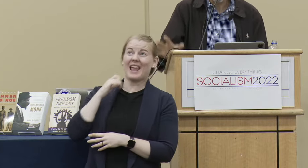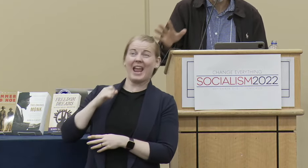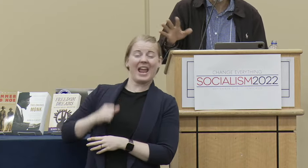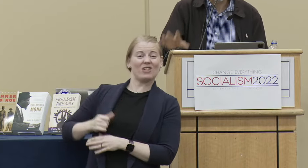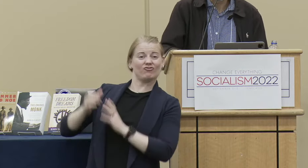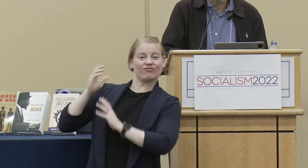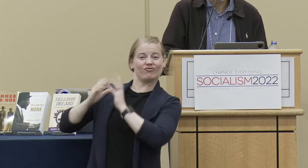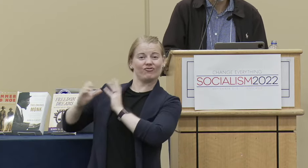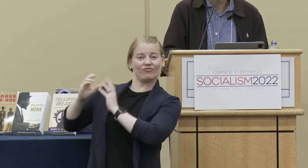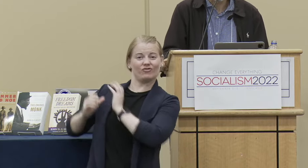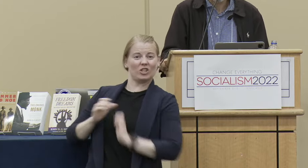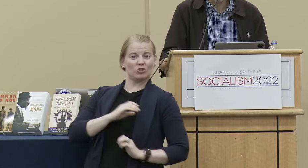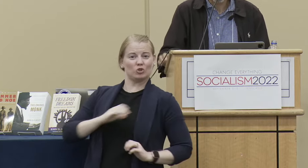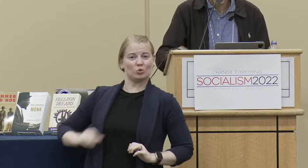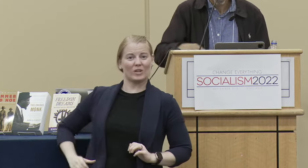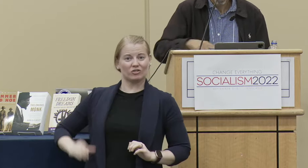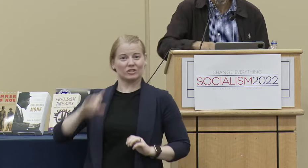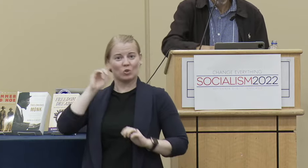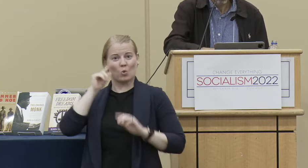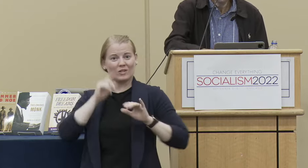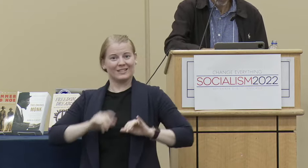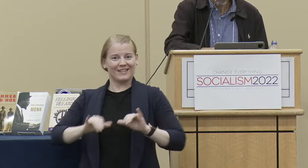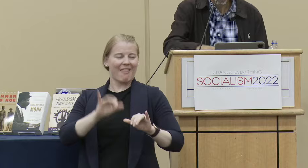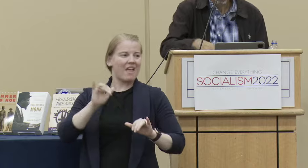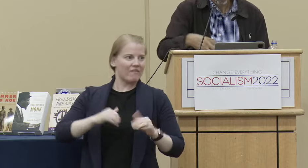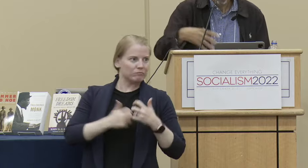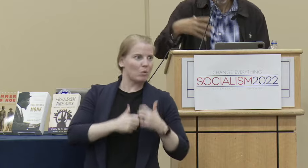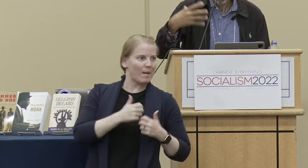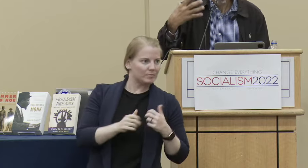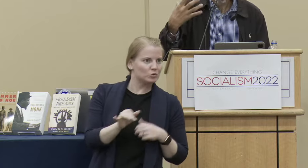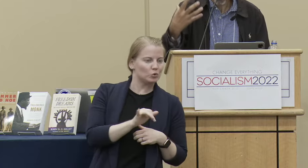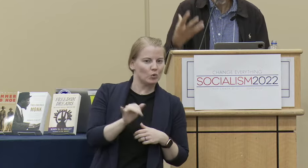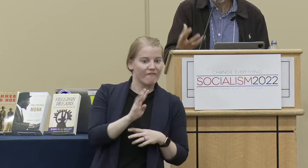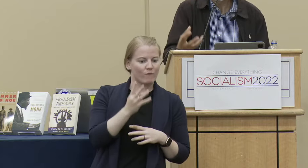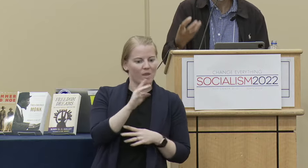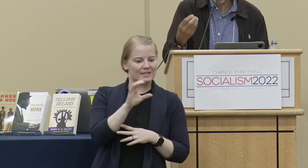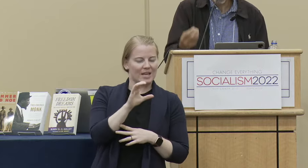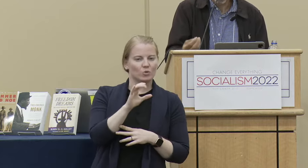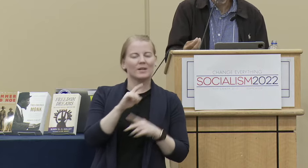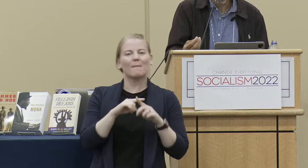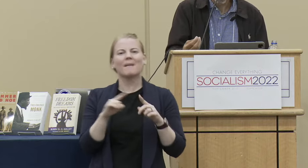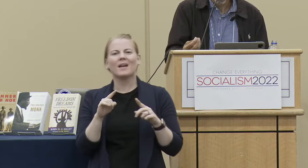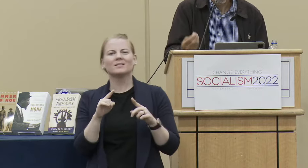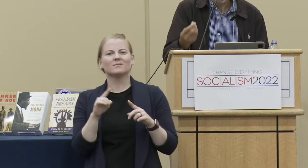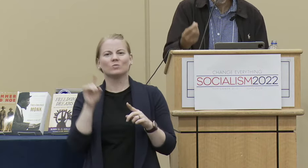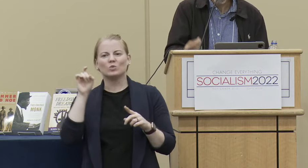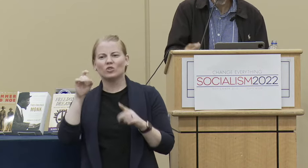to the ancient Christian socialists, because there are problems, too, in terms of what was happening in the 4th